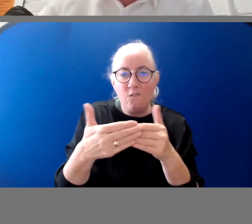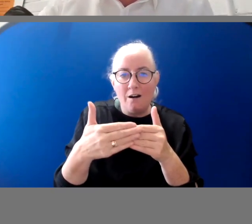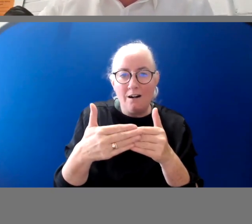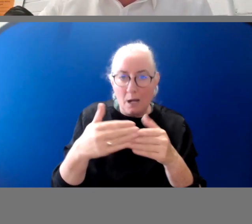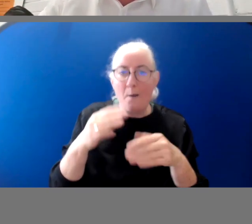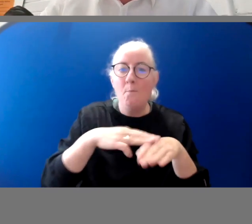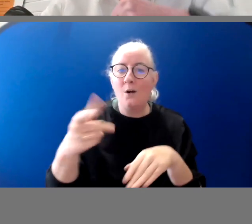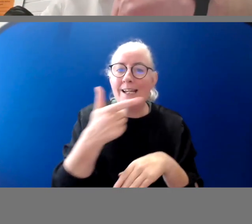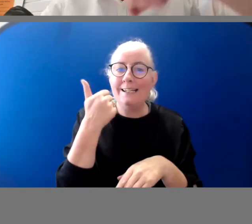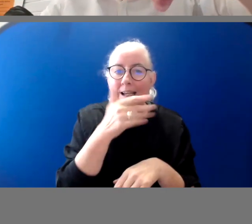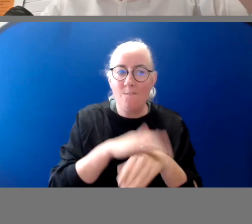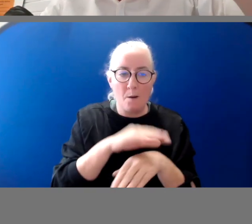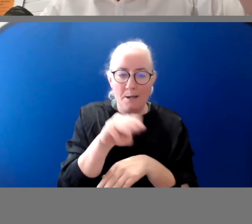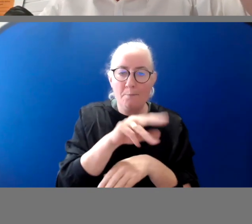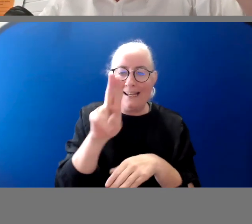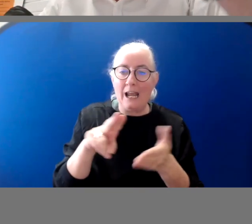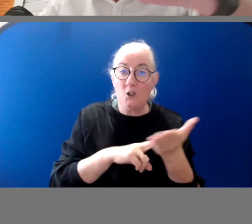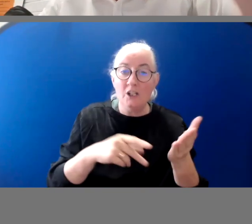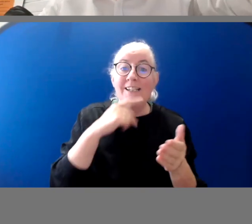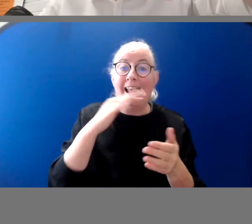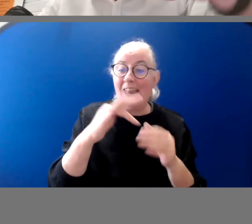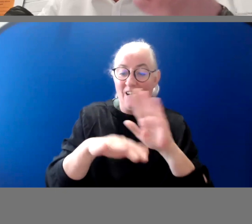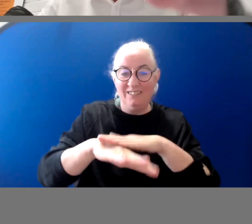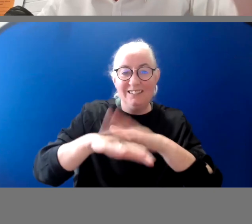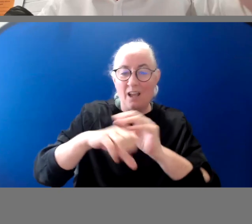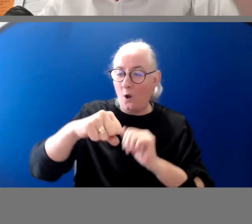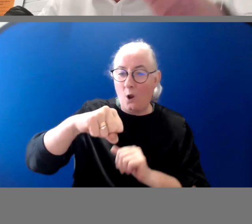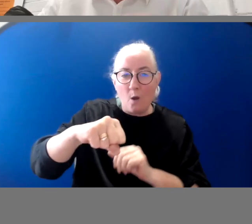people to actually use so they could use their if they have a closed fist they could use the